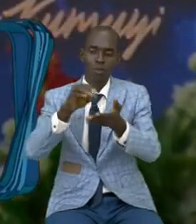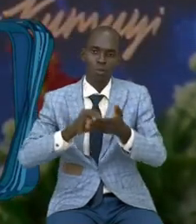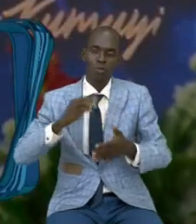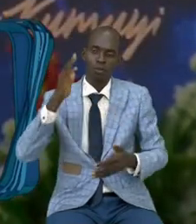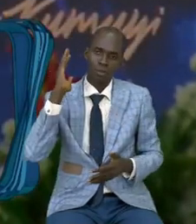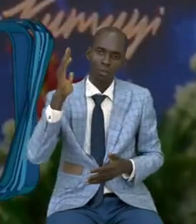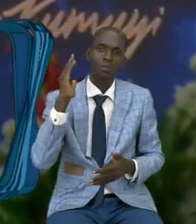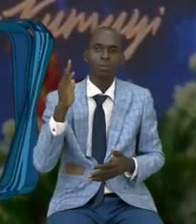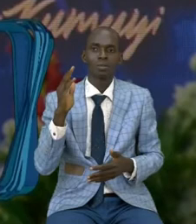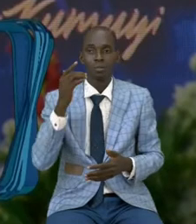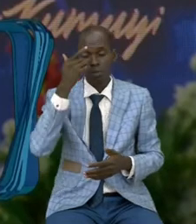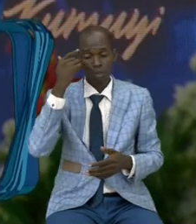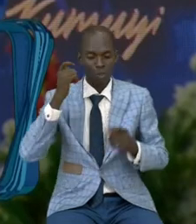because immediately god will do it for you